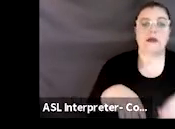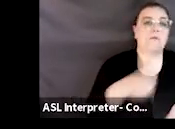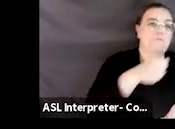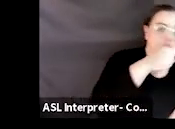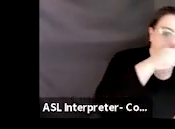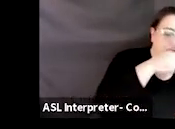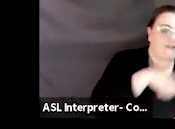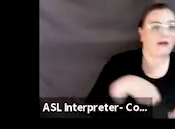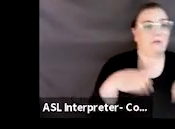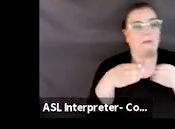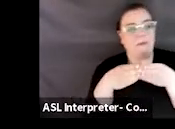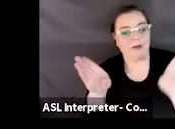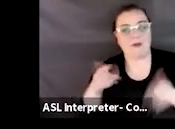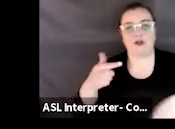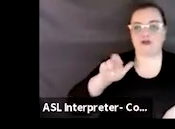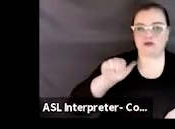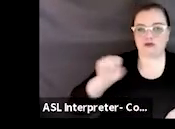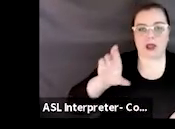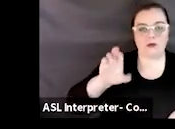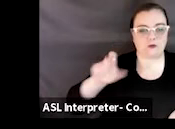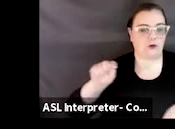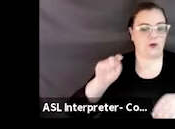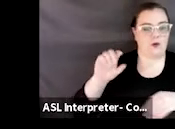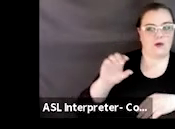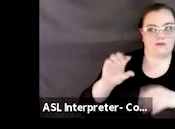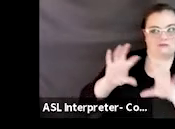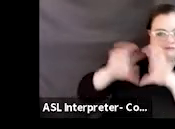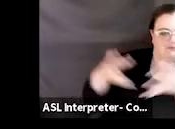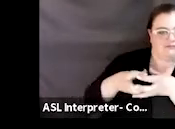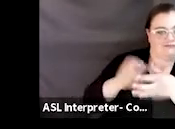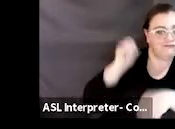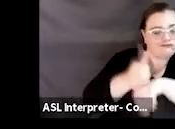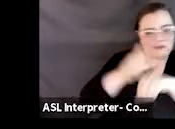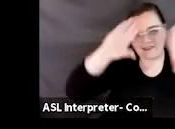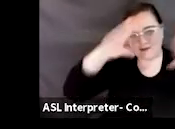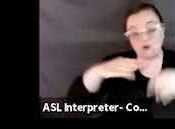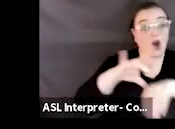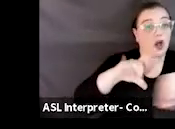Heidi Rosofsky: Earthquake country alliance is a public private grassroots organization that has come together for.